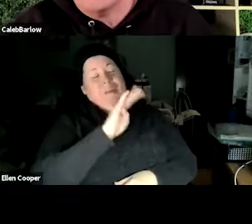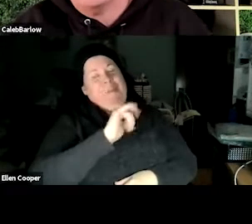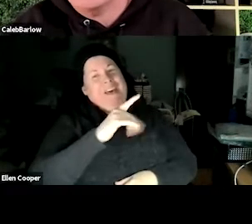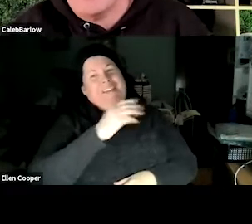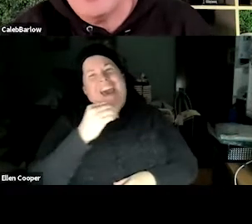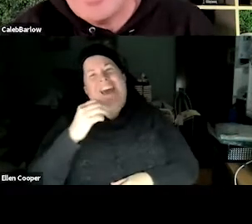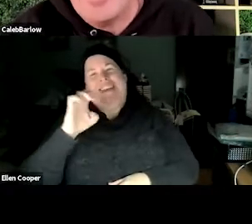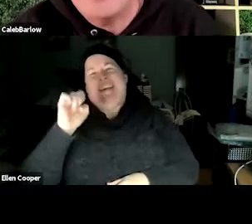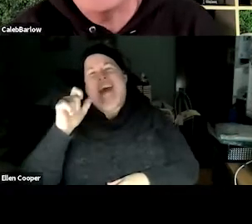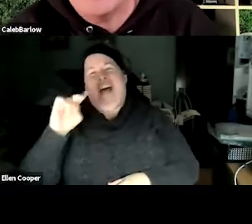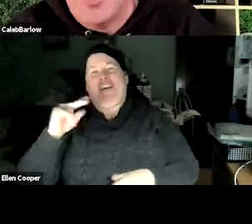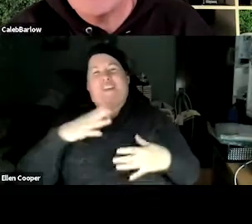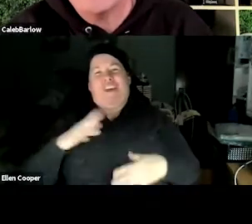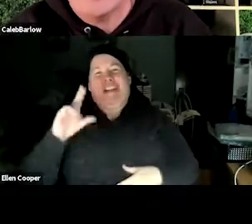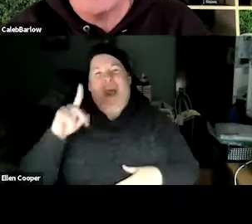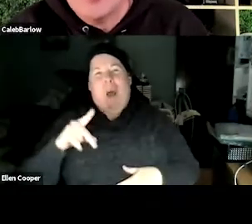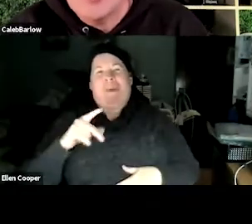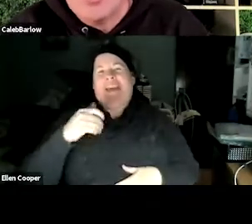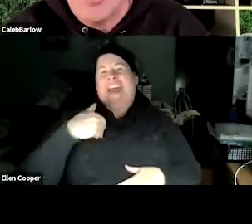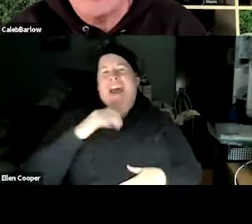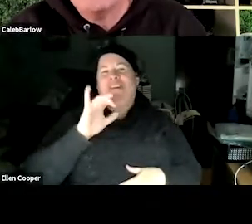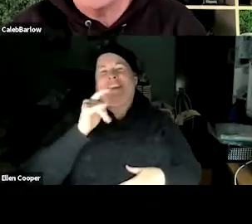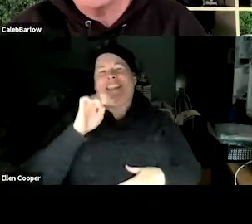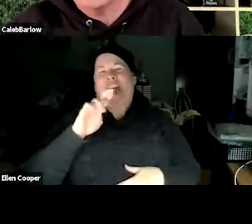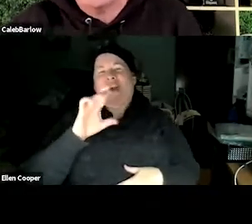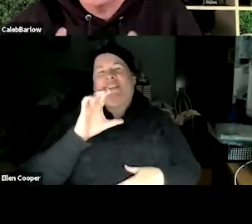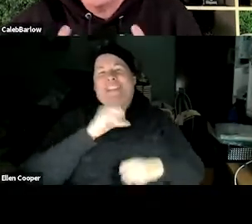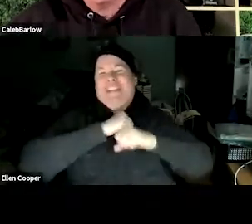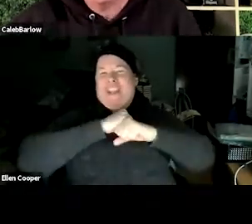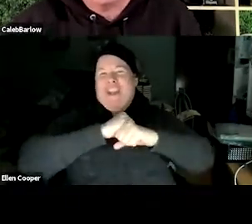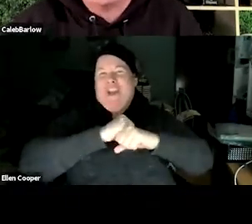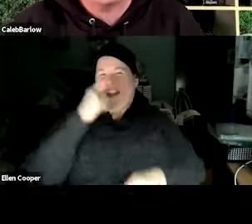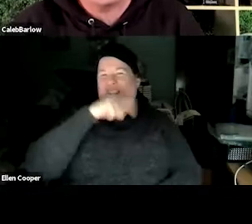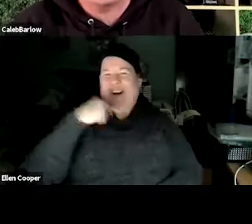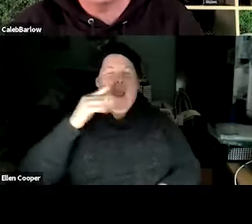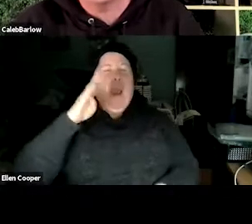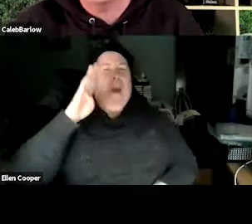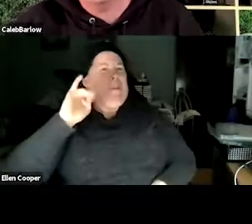like they've kind of got the cyber security look going bills darker. You know,